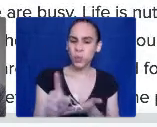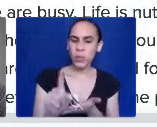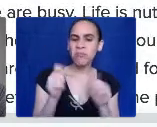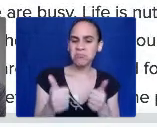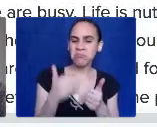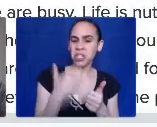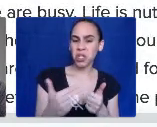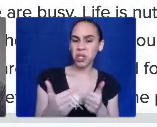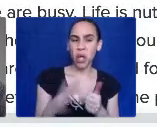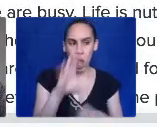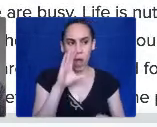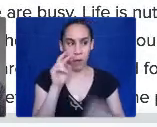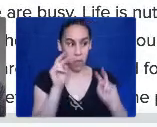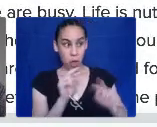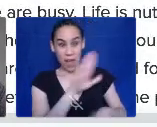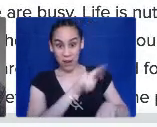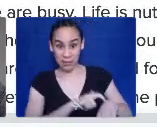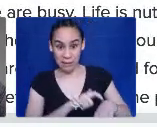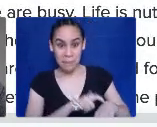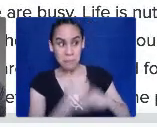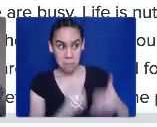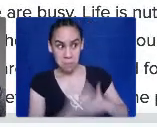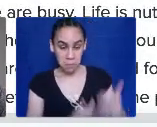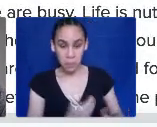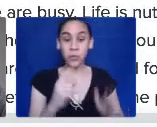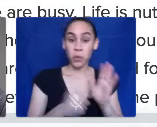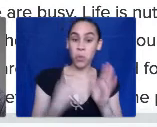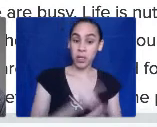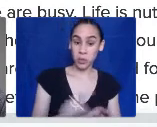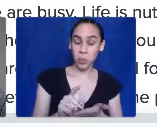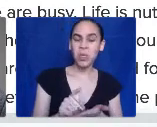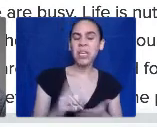cadence how often are they responding to you once a week is probably fine people are busy right now